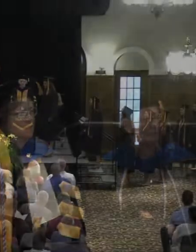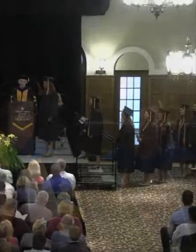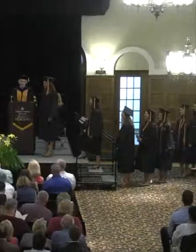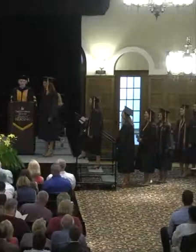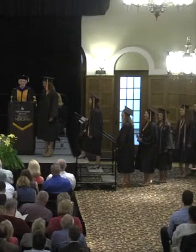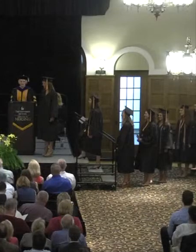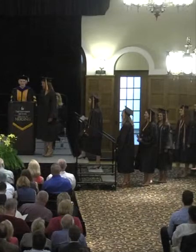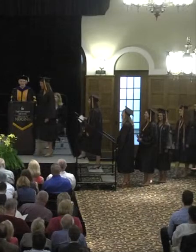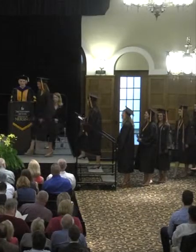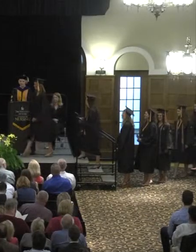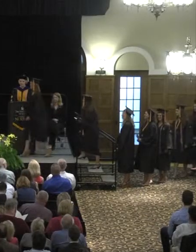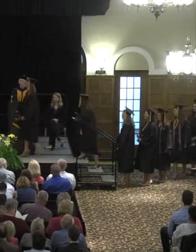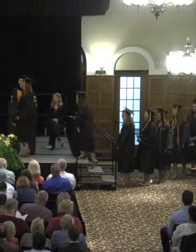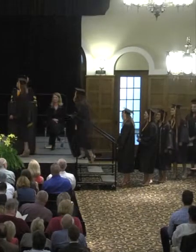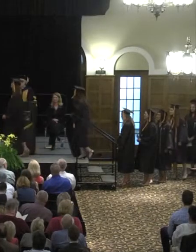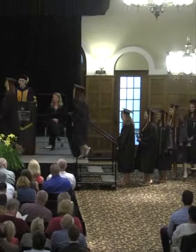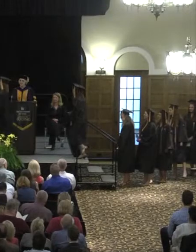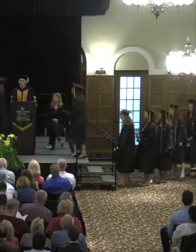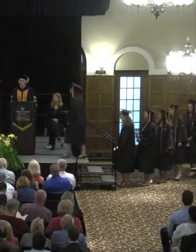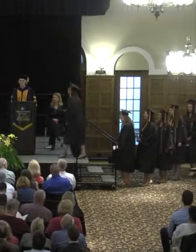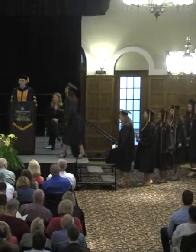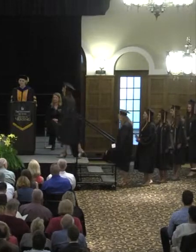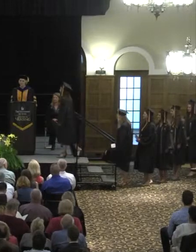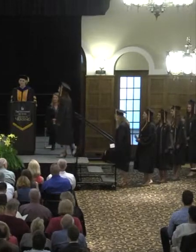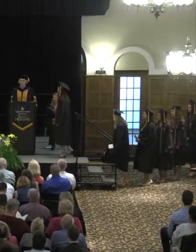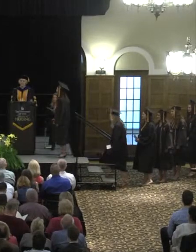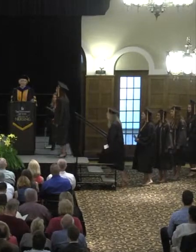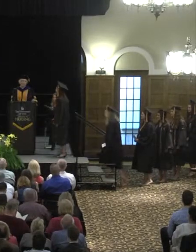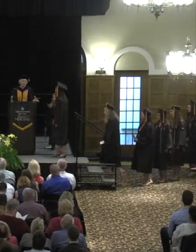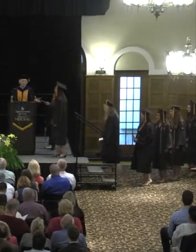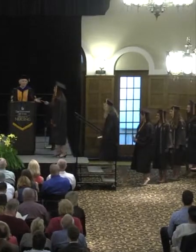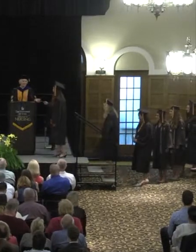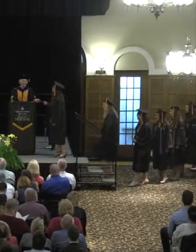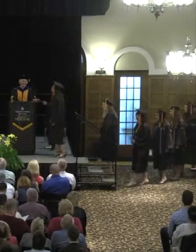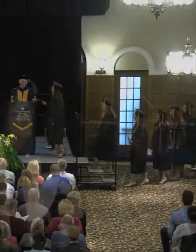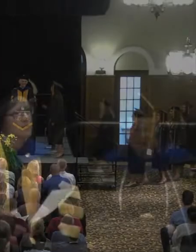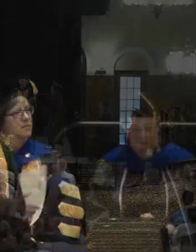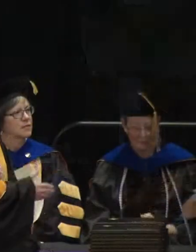Kristin Adams, BSN, Bachelor of Science in Nursing.